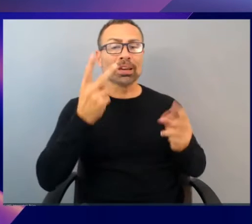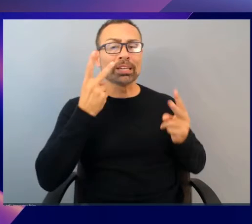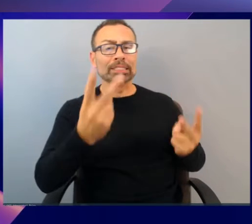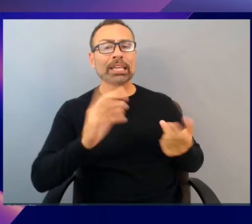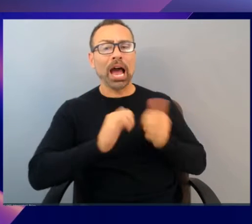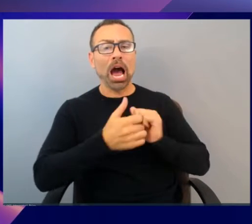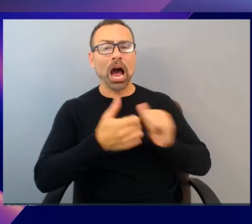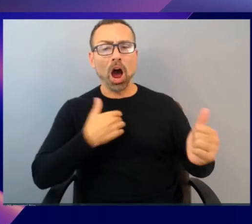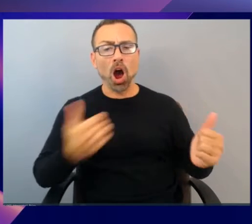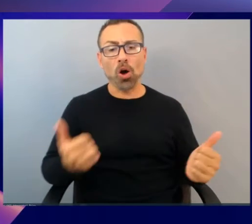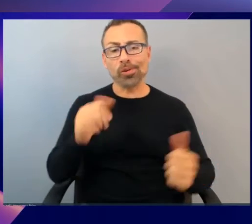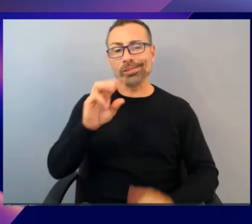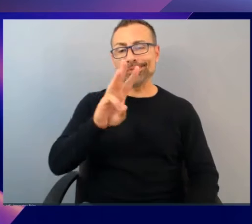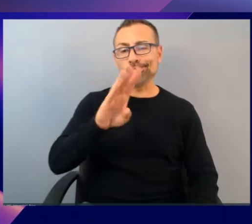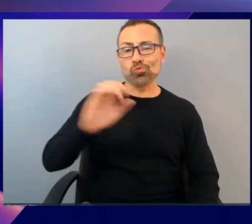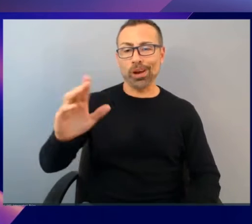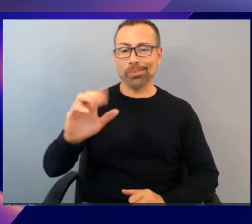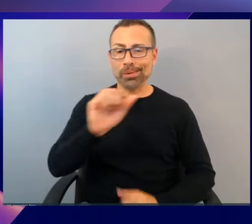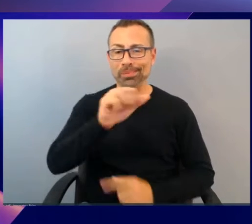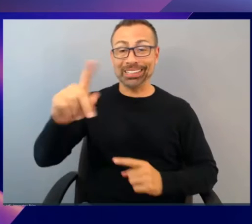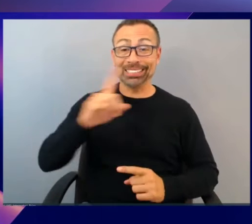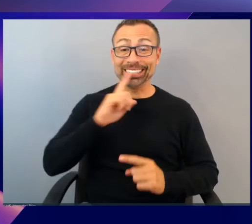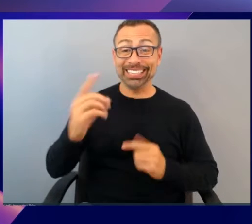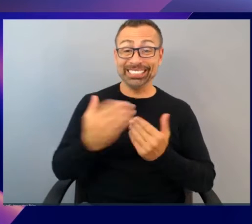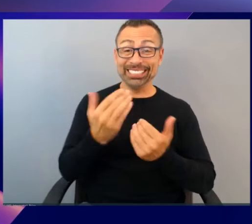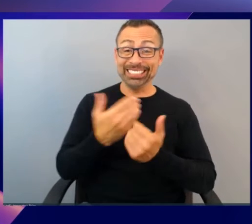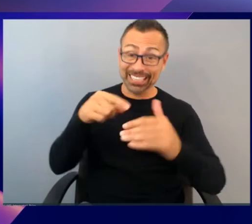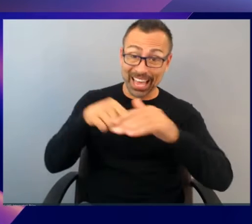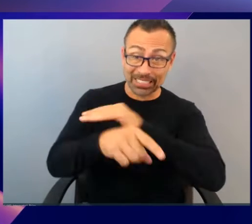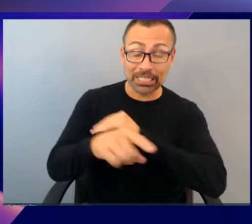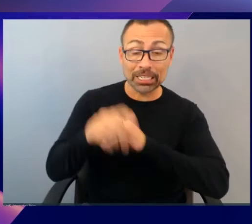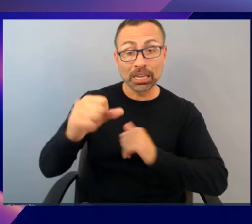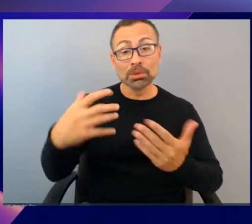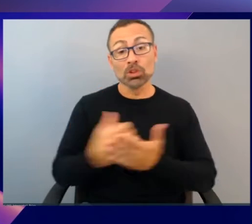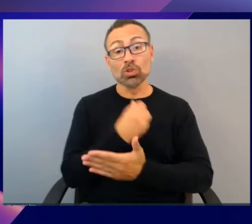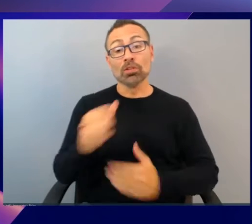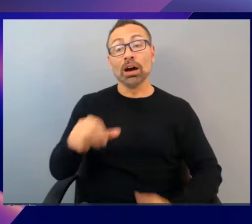to take advantage of IMDSv1 on an EC2 instance,